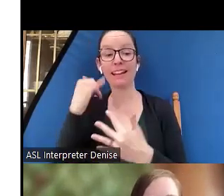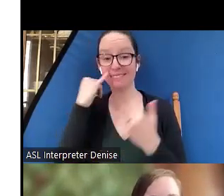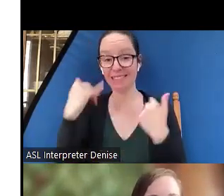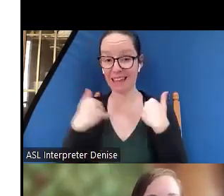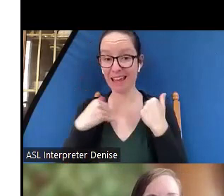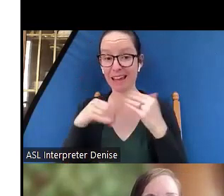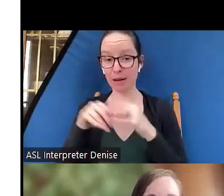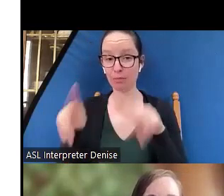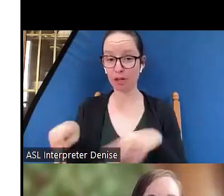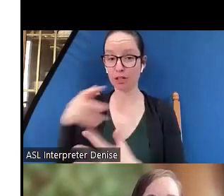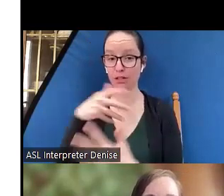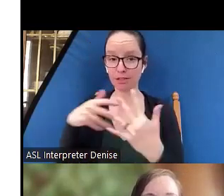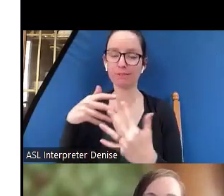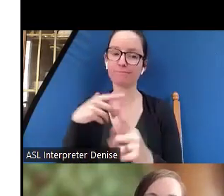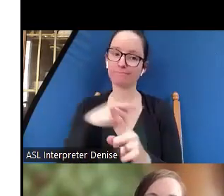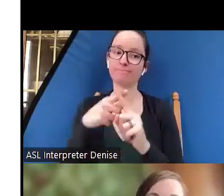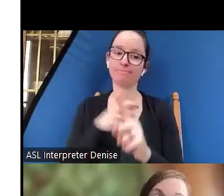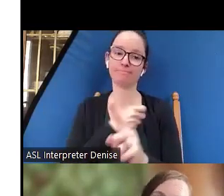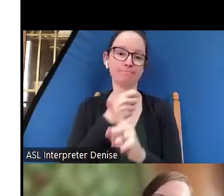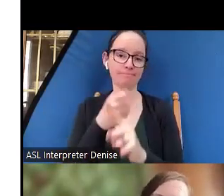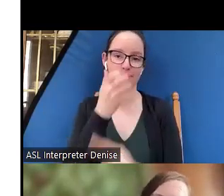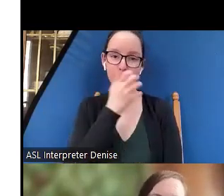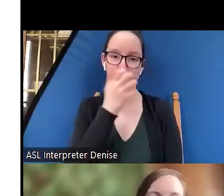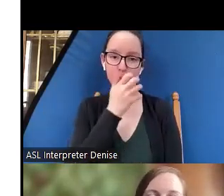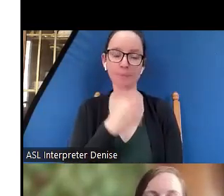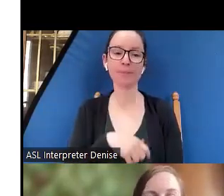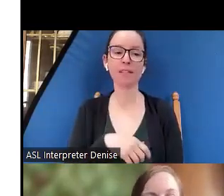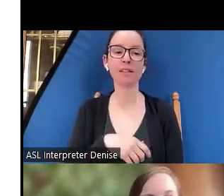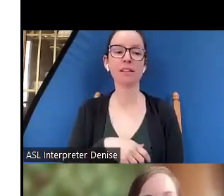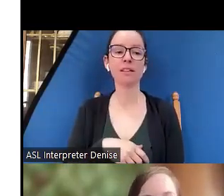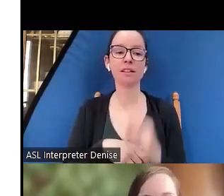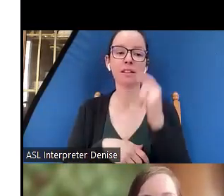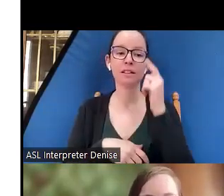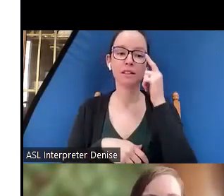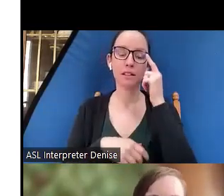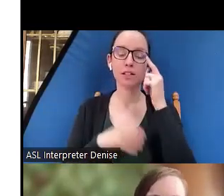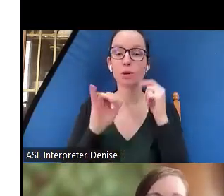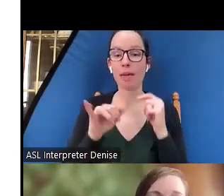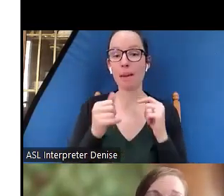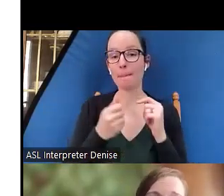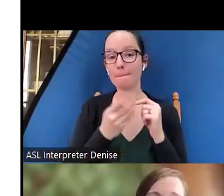difference. So in addition to that multiway communication, flexible